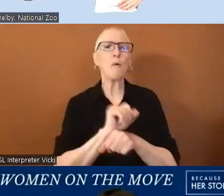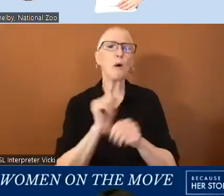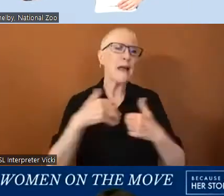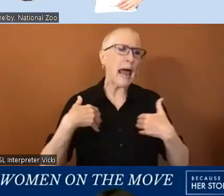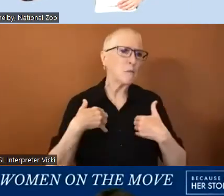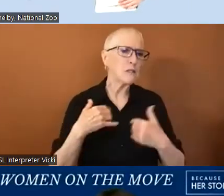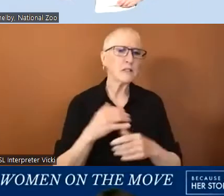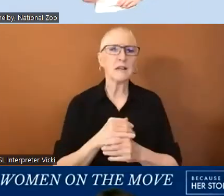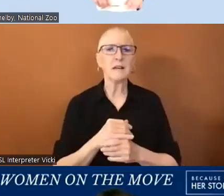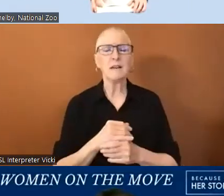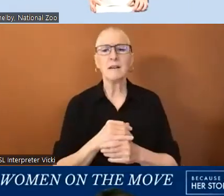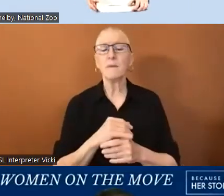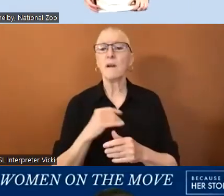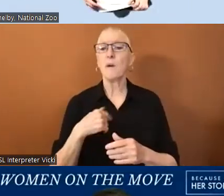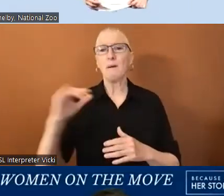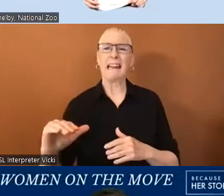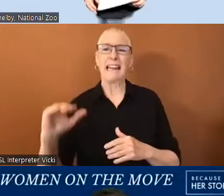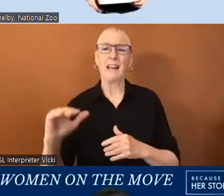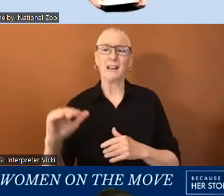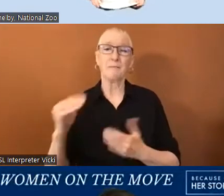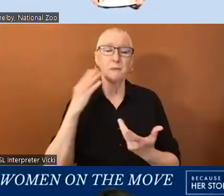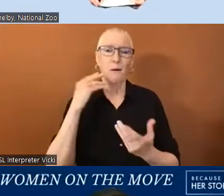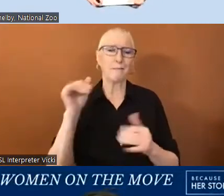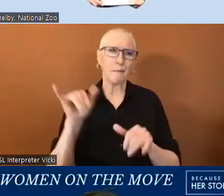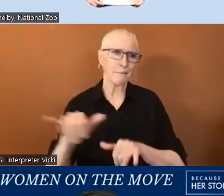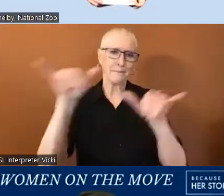Um, so when I was little, you know, like everybody else I would go hiking in the woods with my